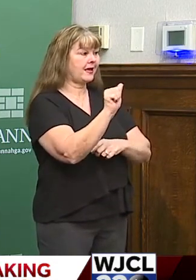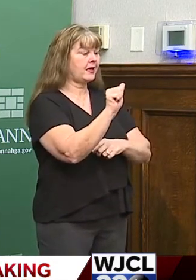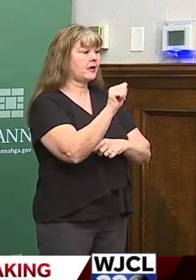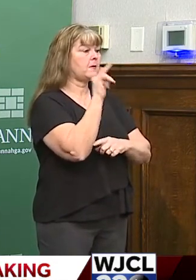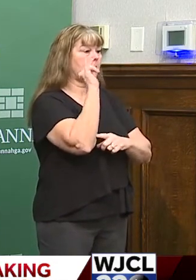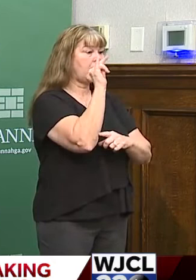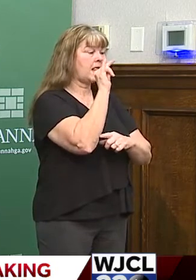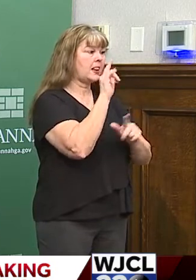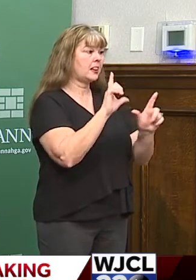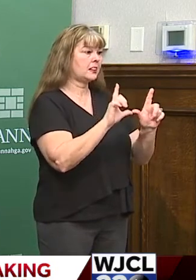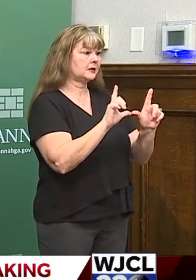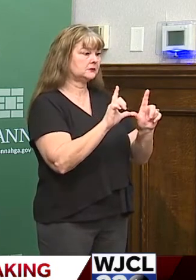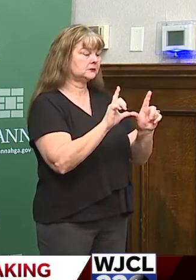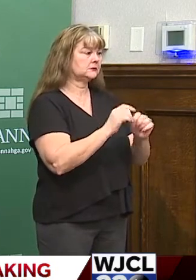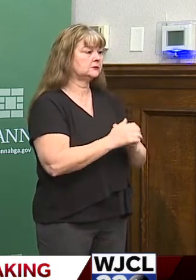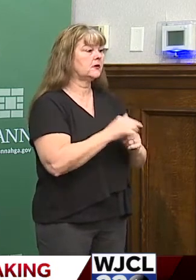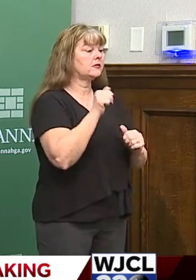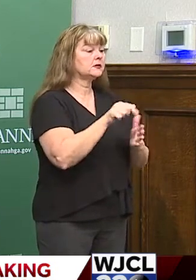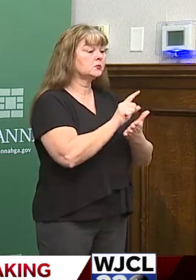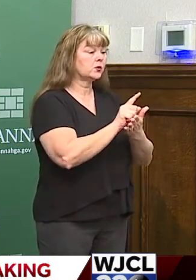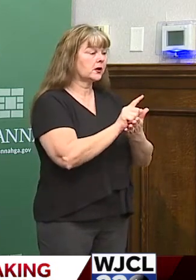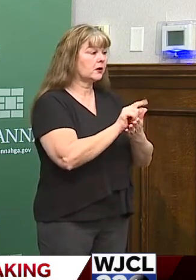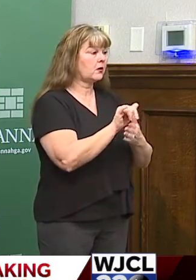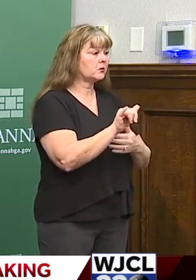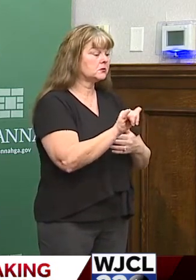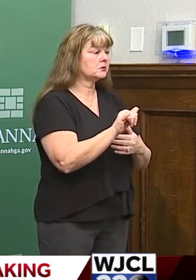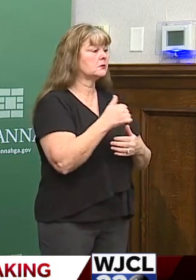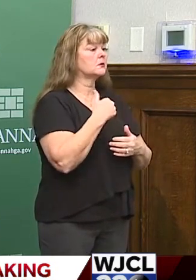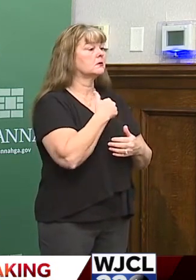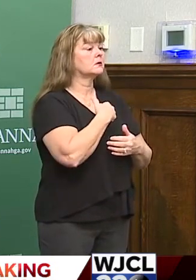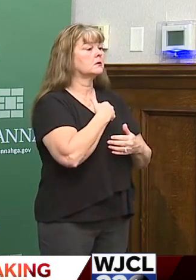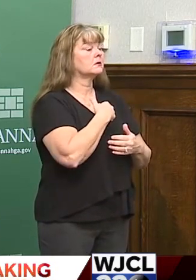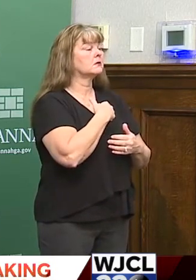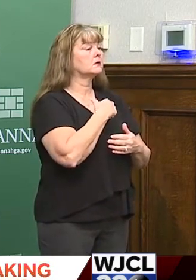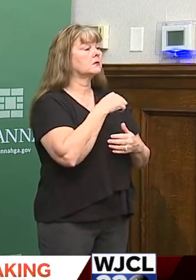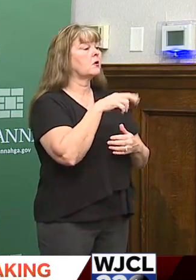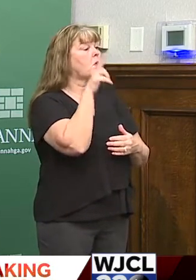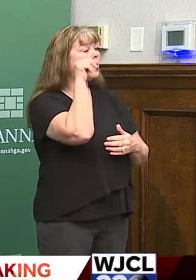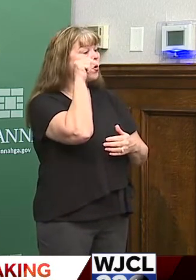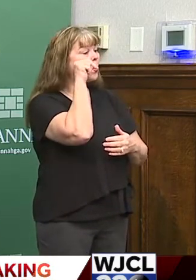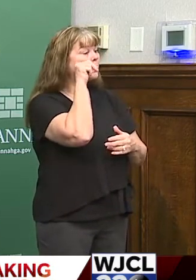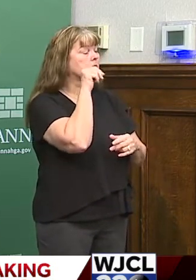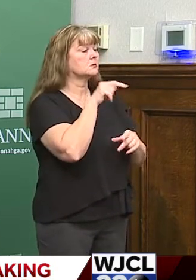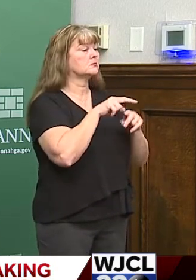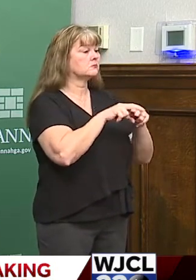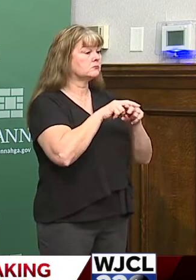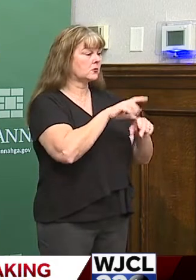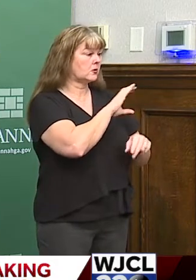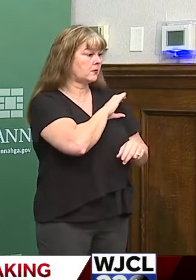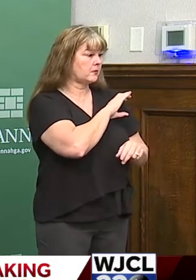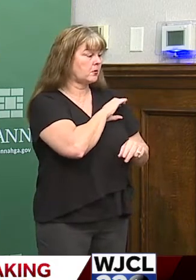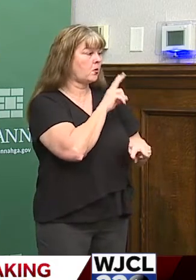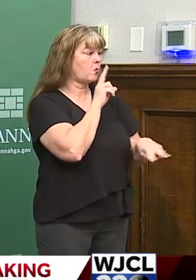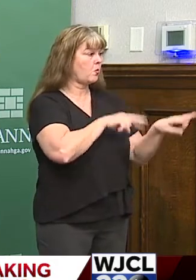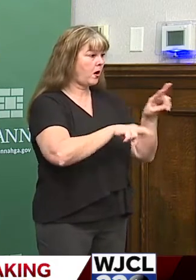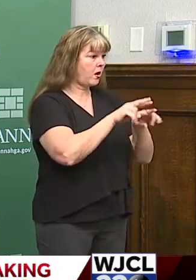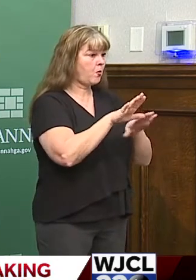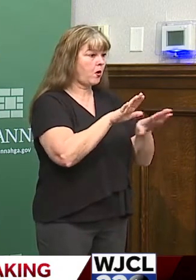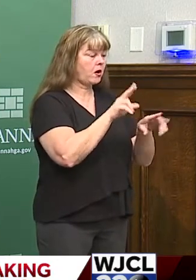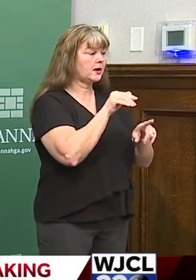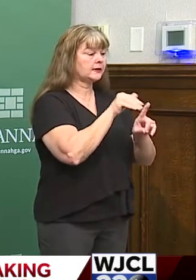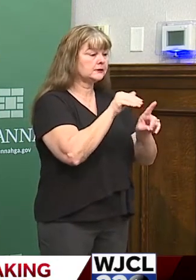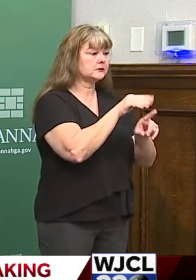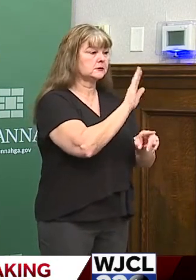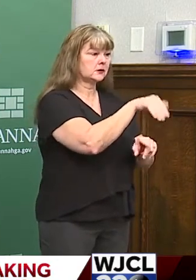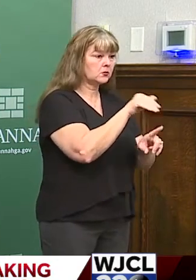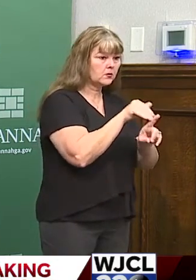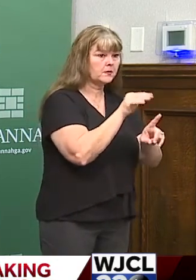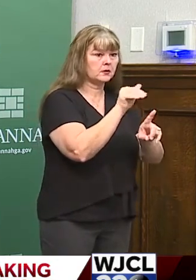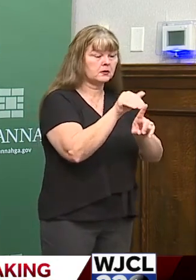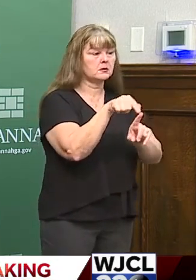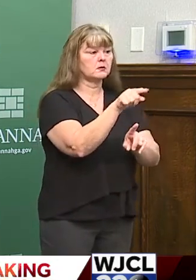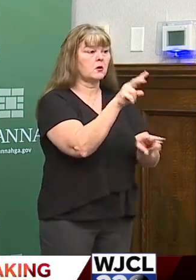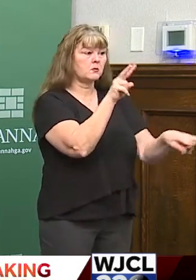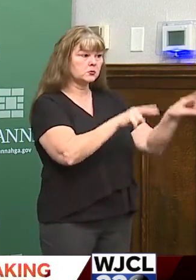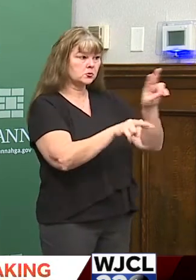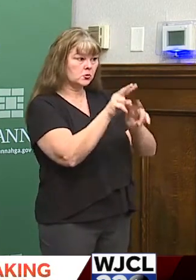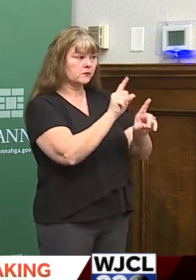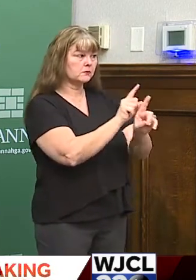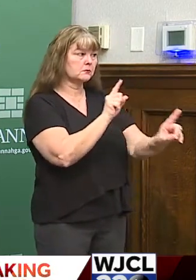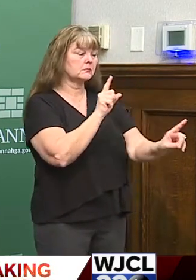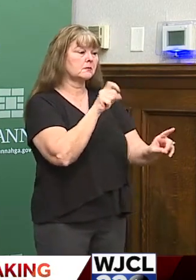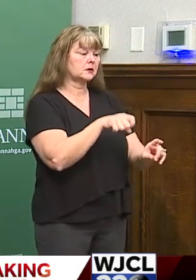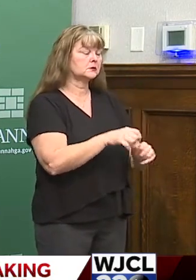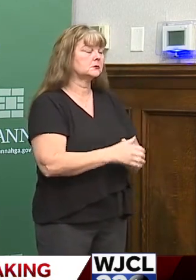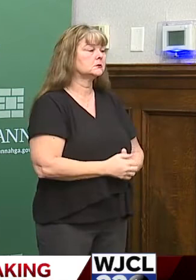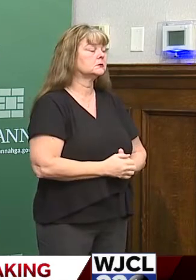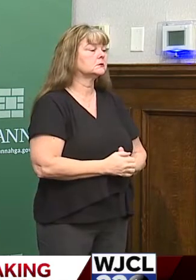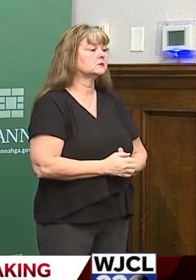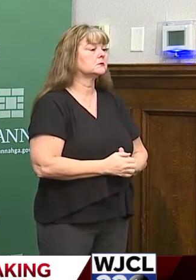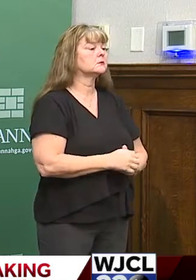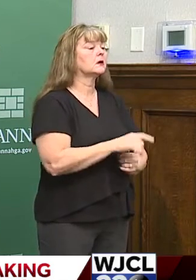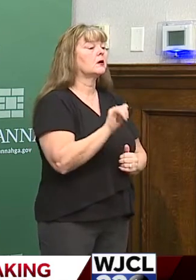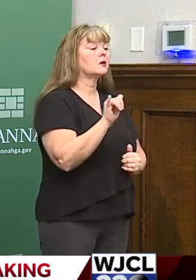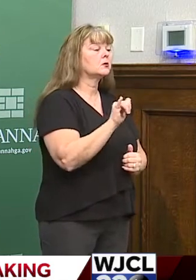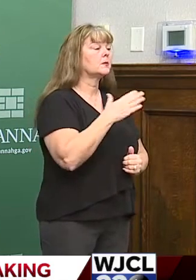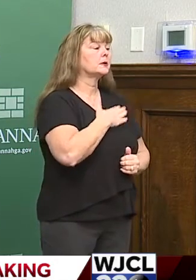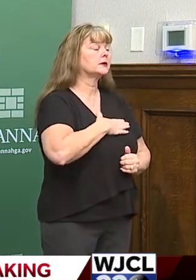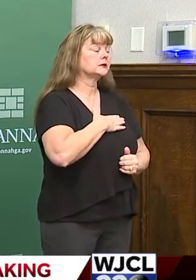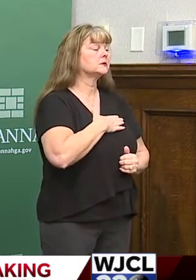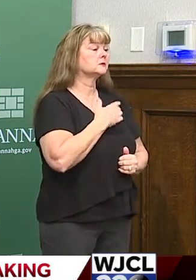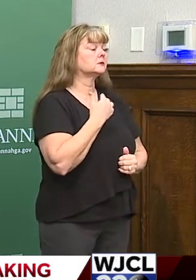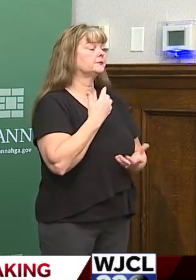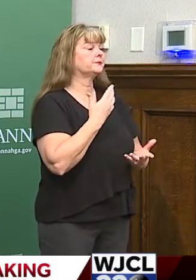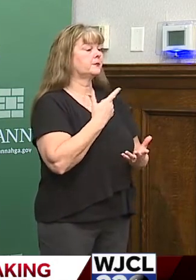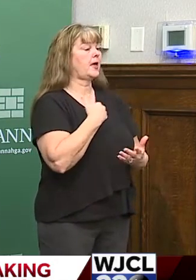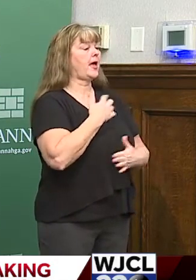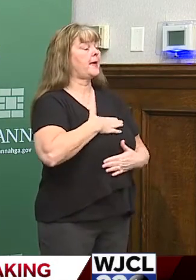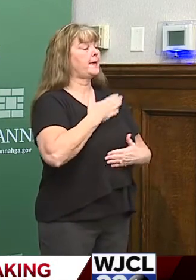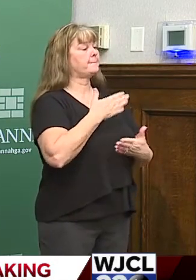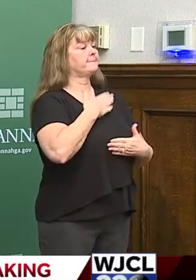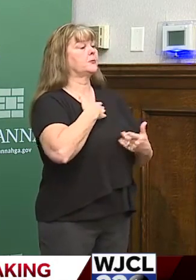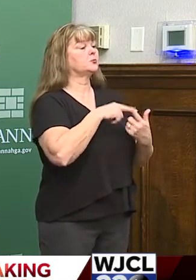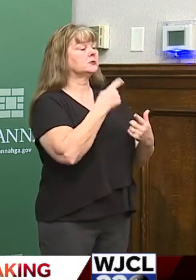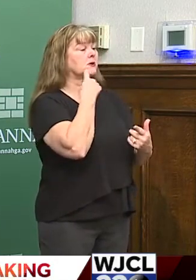OUR OPERATORS ARE TRAINED PROFESSIONALS WITH F.A.A. PILOT LICENSES THESE WEEK OUR MOUNTAIN PATROL OFFICERS CONTINUE TO REMIND CITIZENS TO OBSERVE SOCIAL